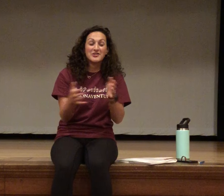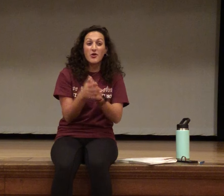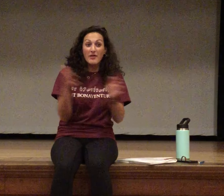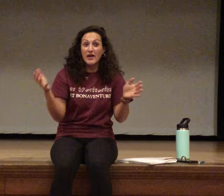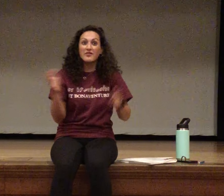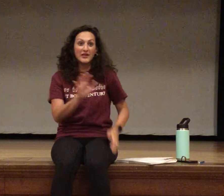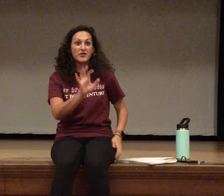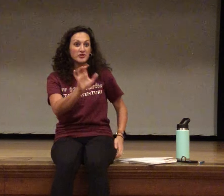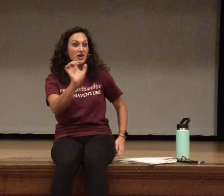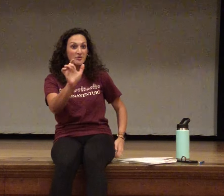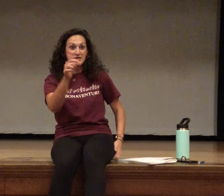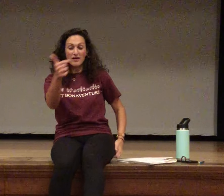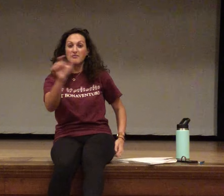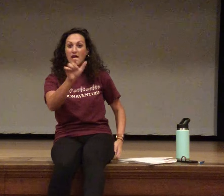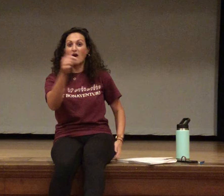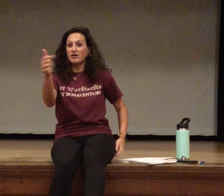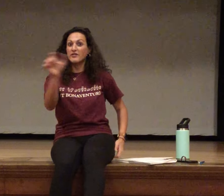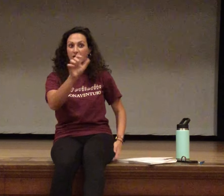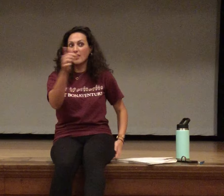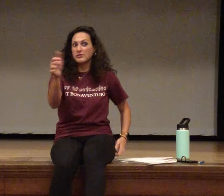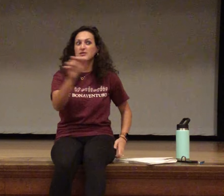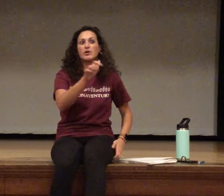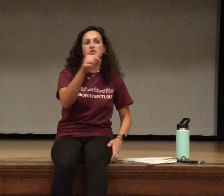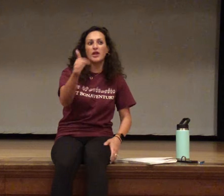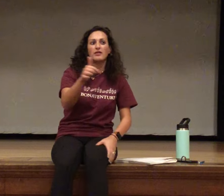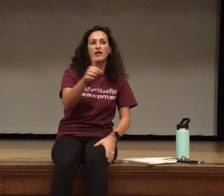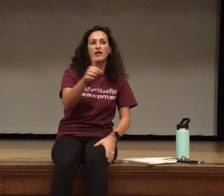so that like there's going to be some that are that can be switched like that